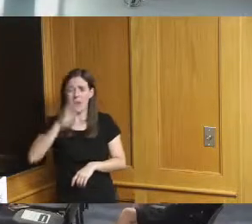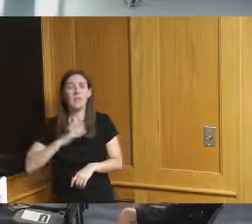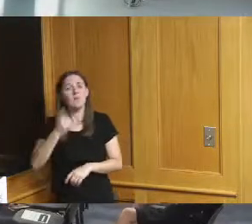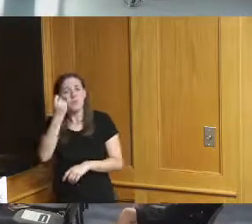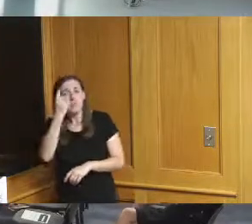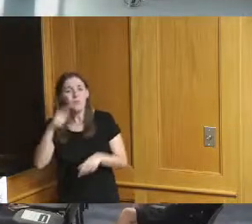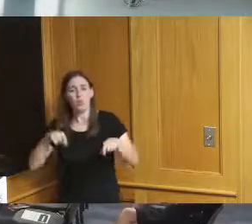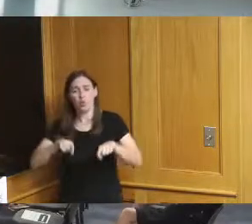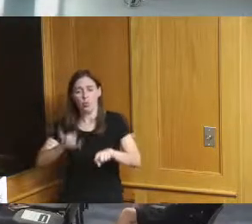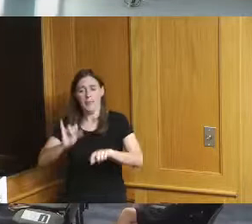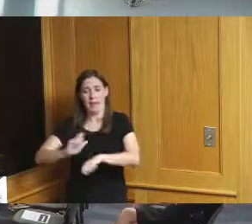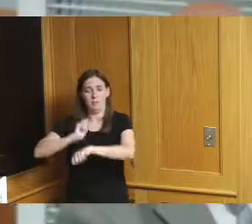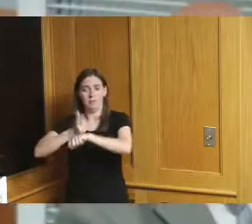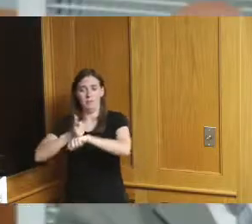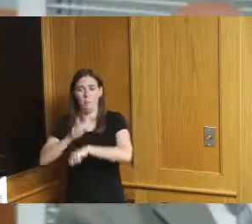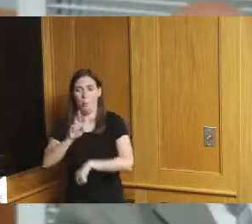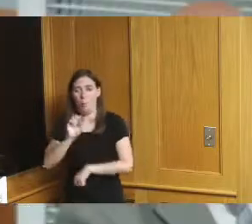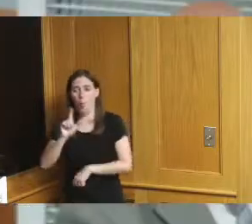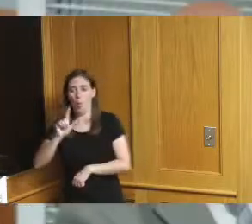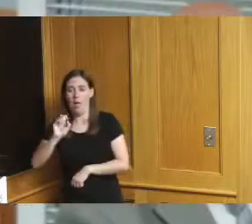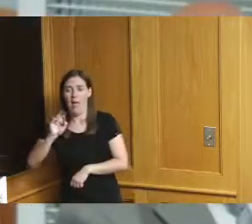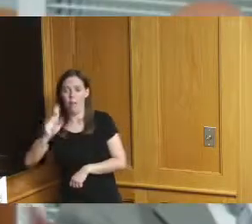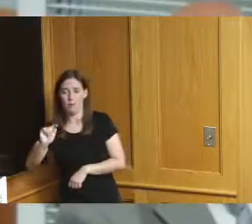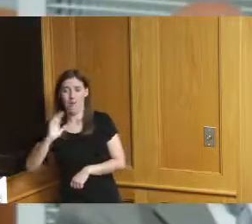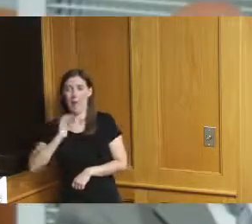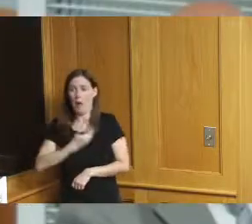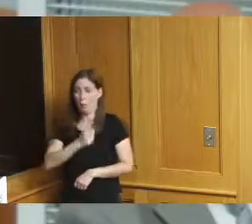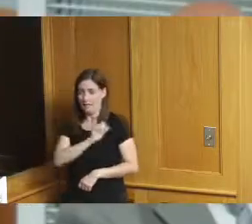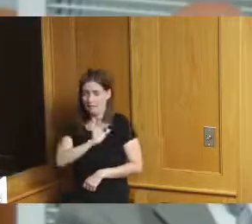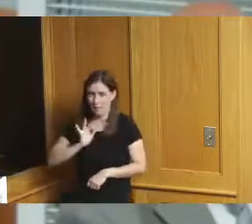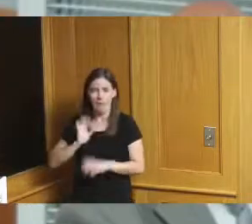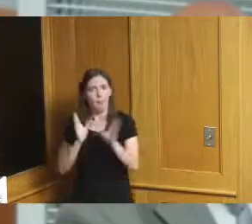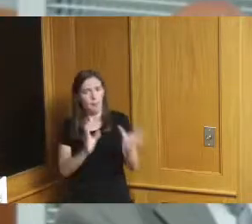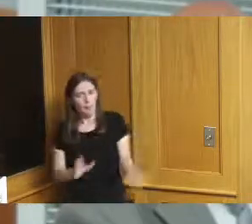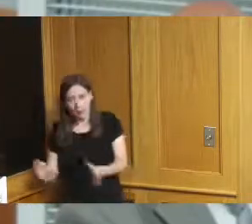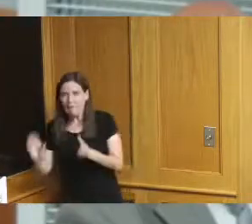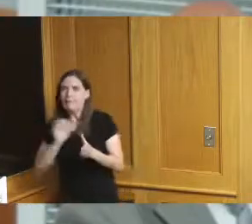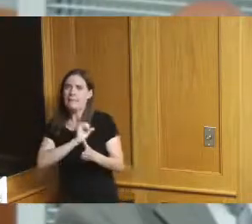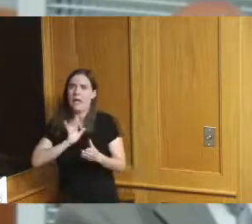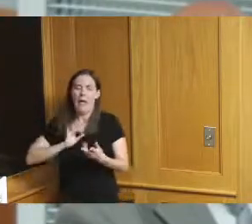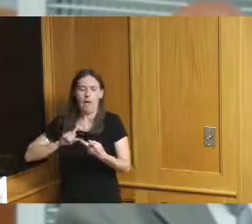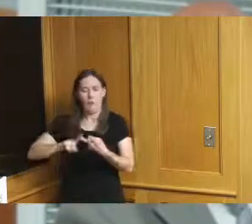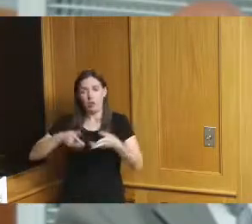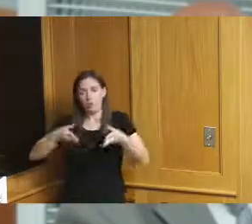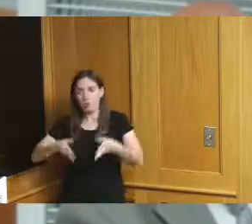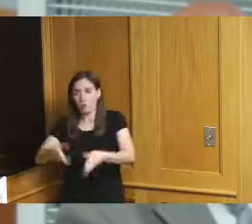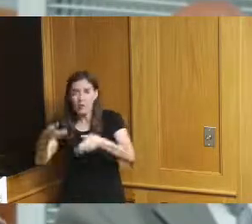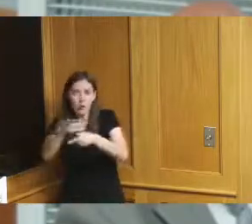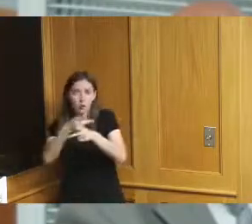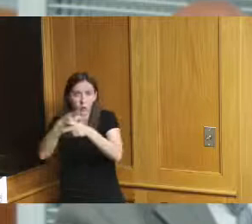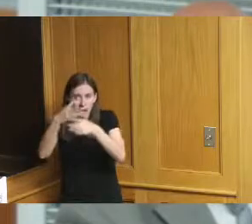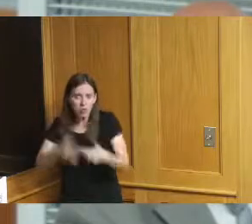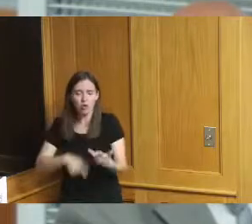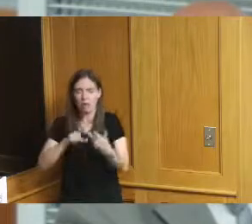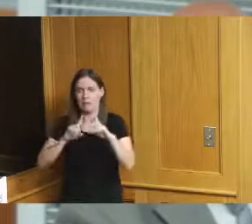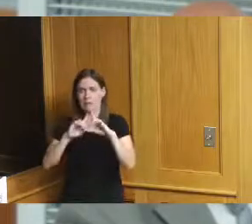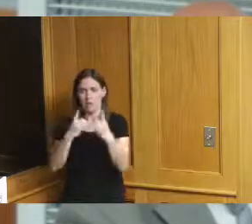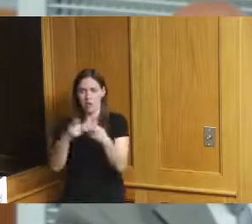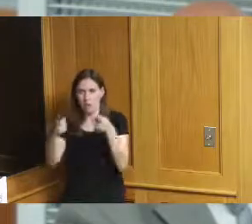our entire staff the the planning staff the street supervisors the division managers will have staff